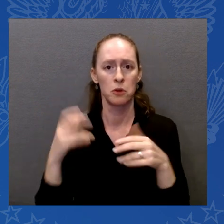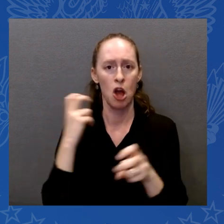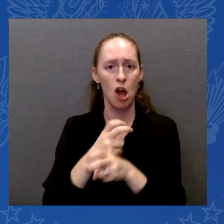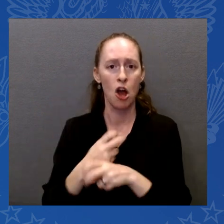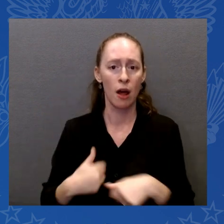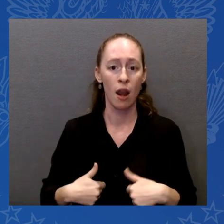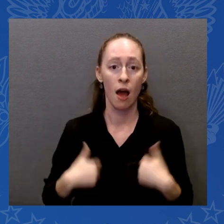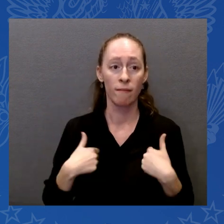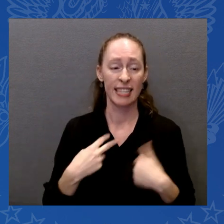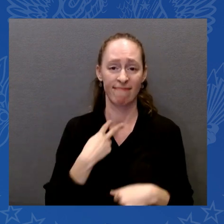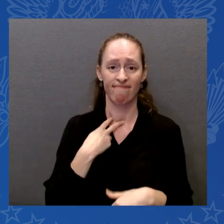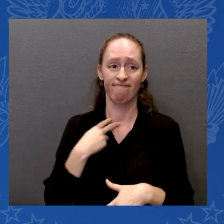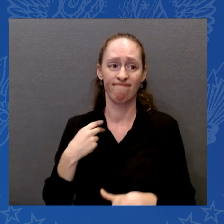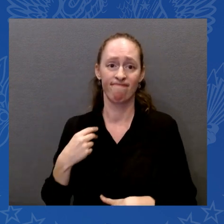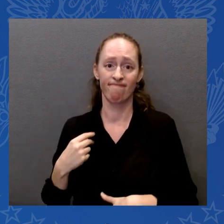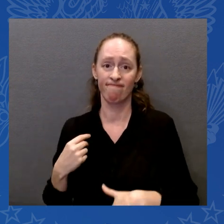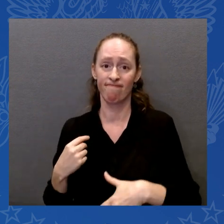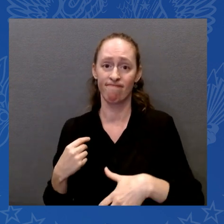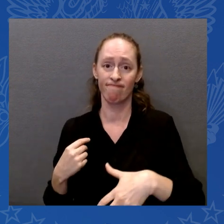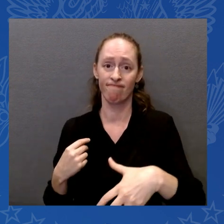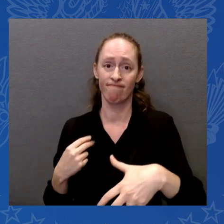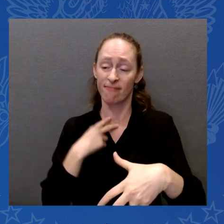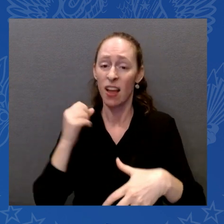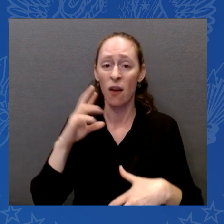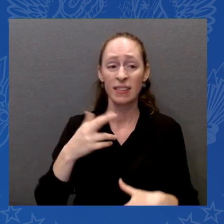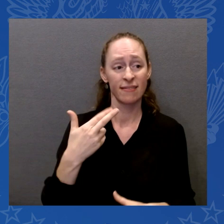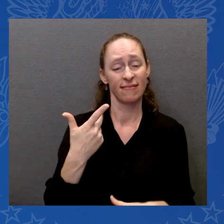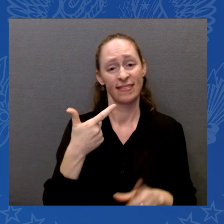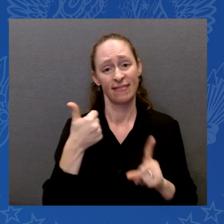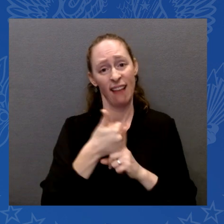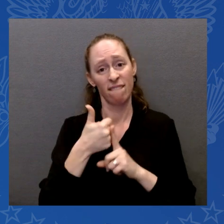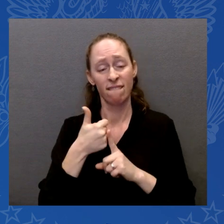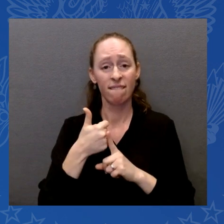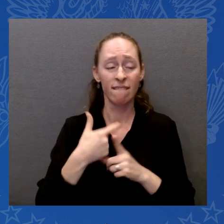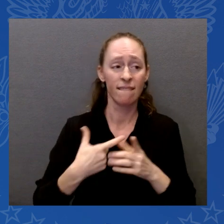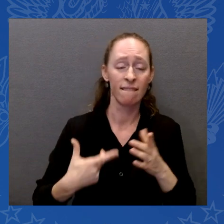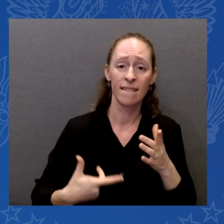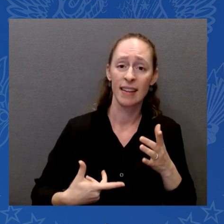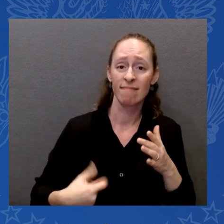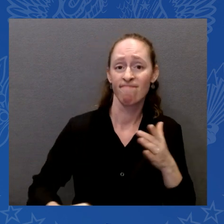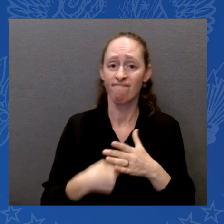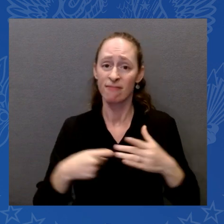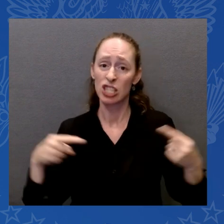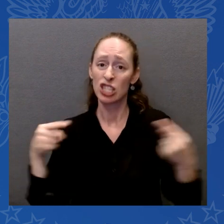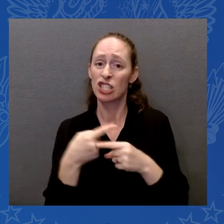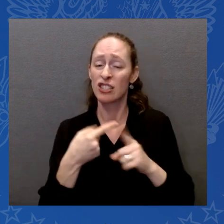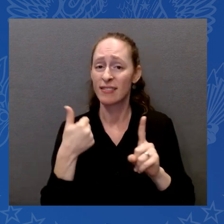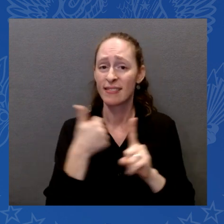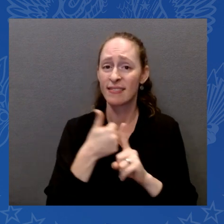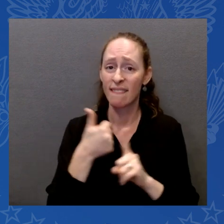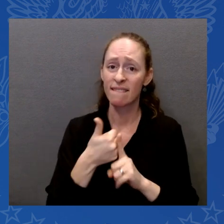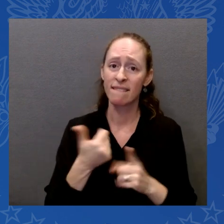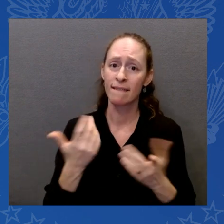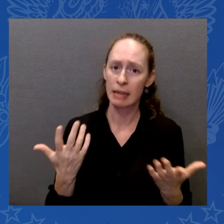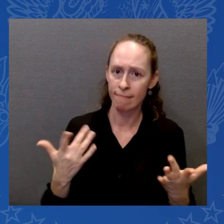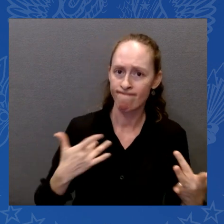Downstream. This affects all of us with physician burnout at an all time high and a number of physicians